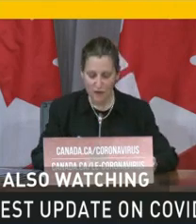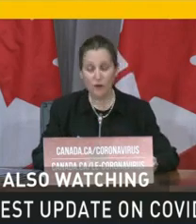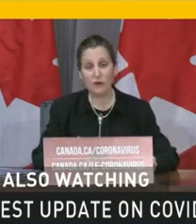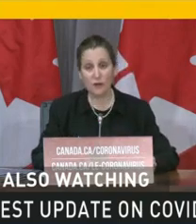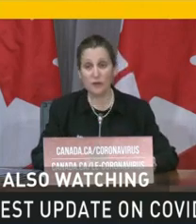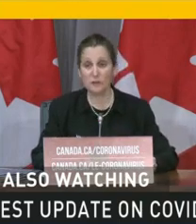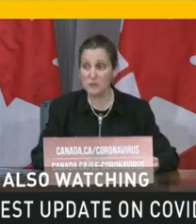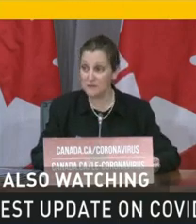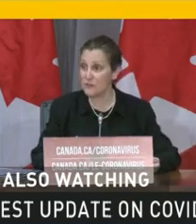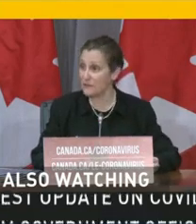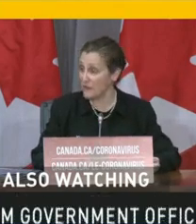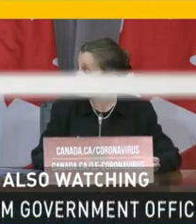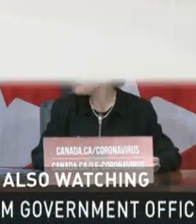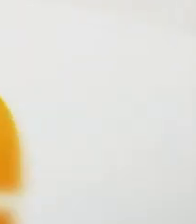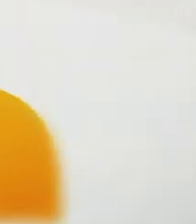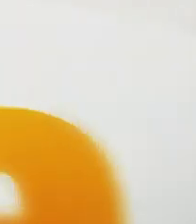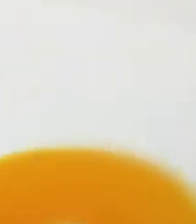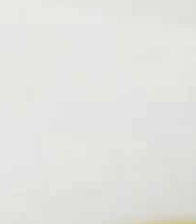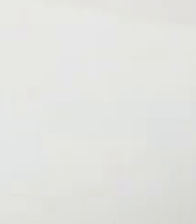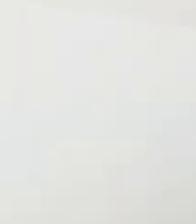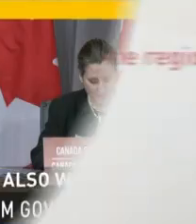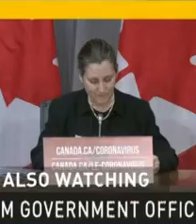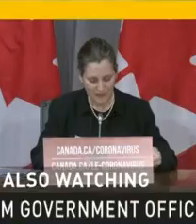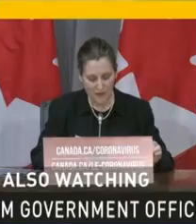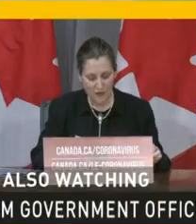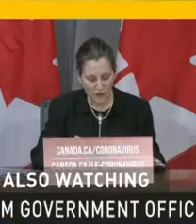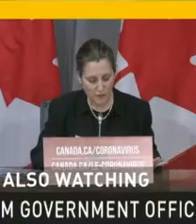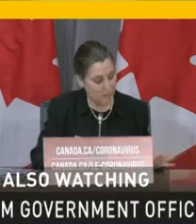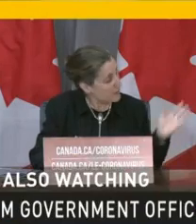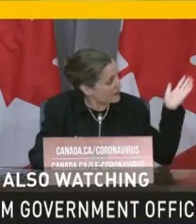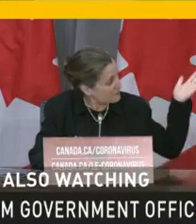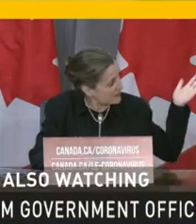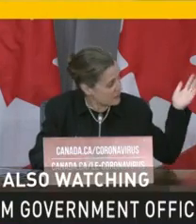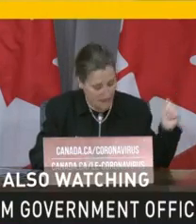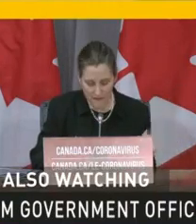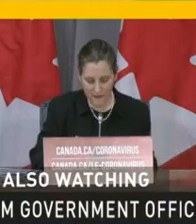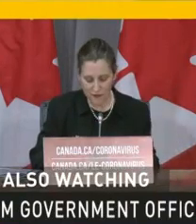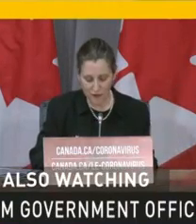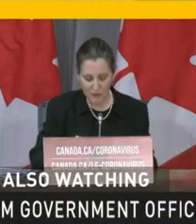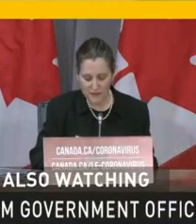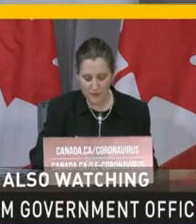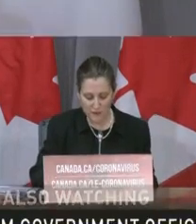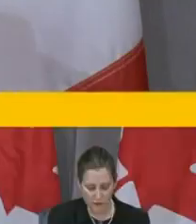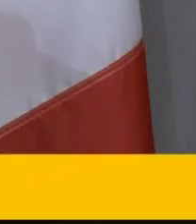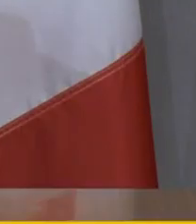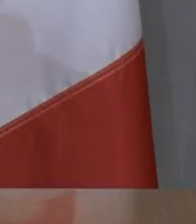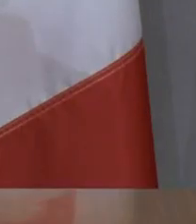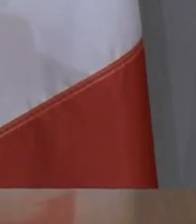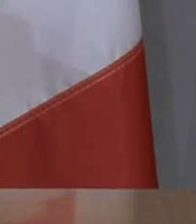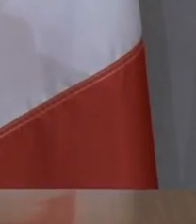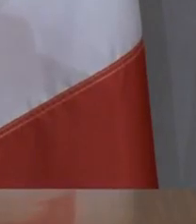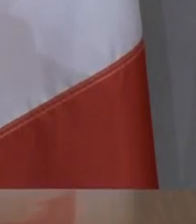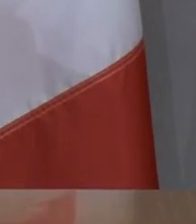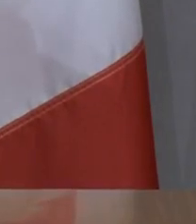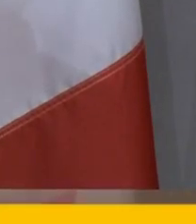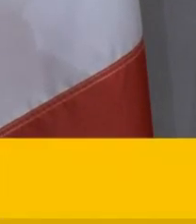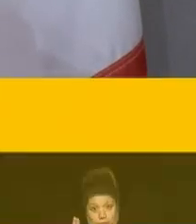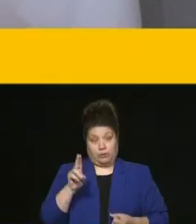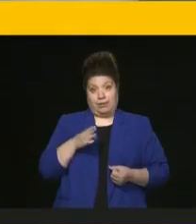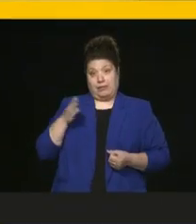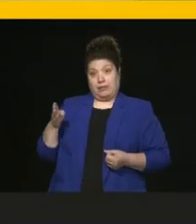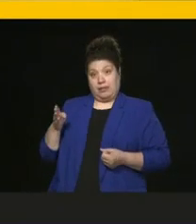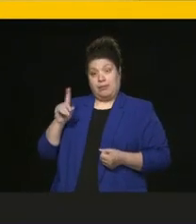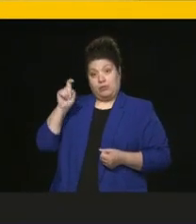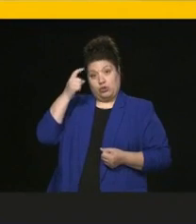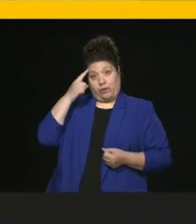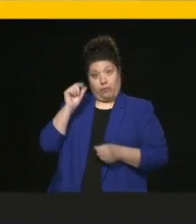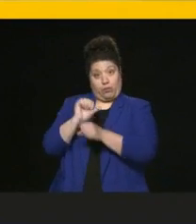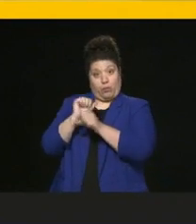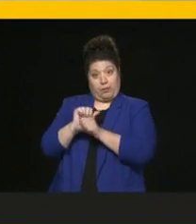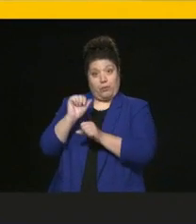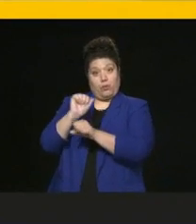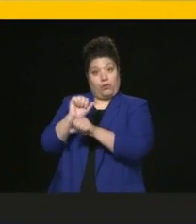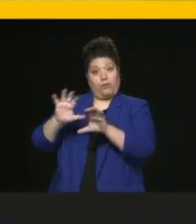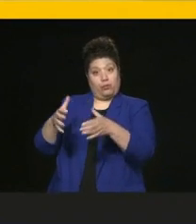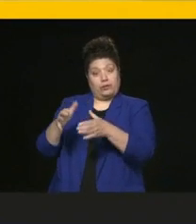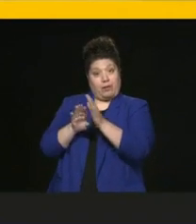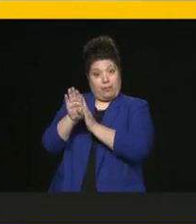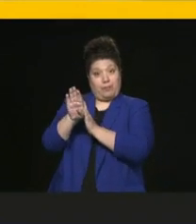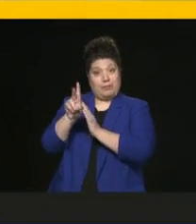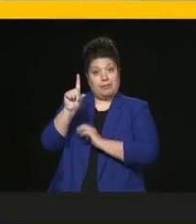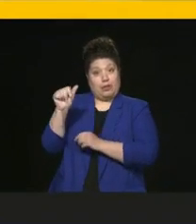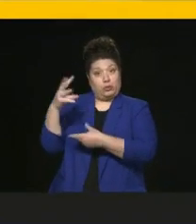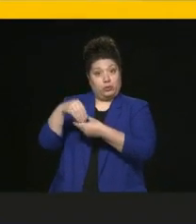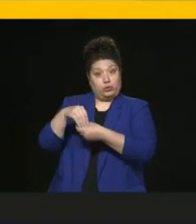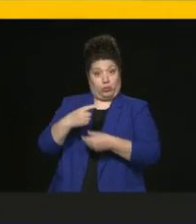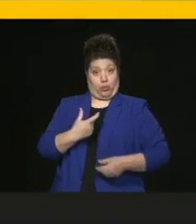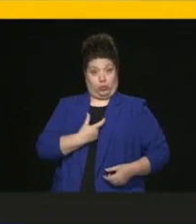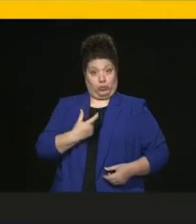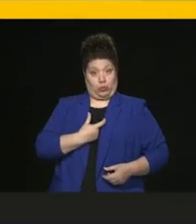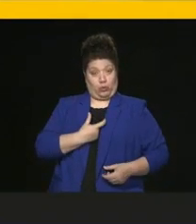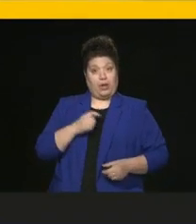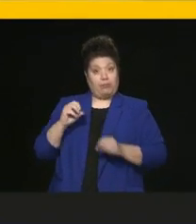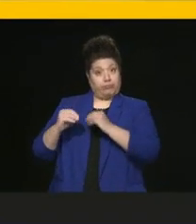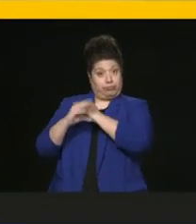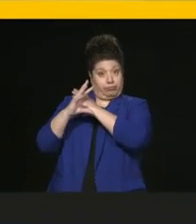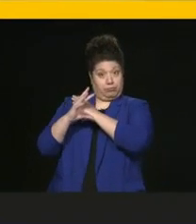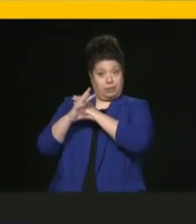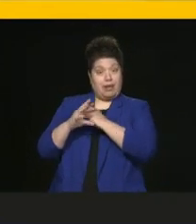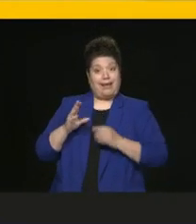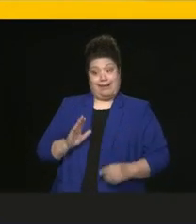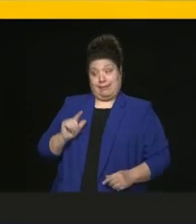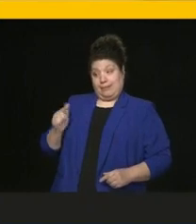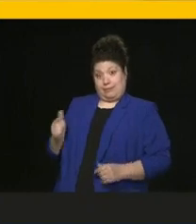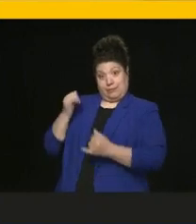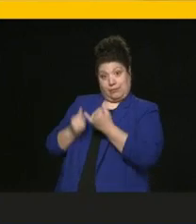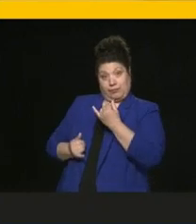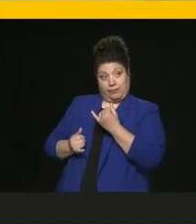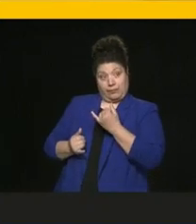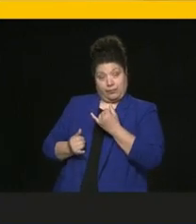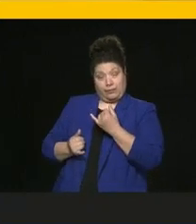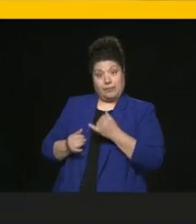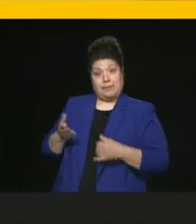HEALTHY, THANK YOU VERY MUCH.